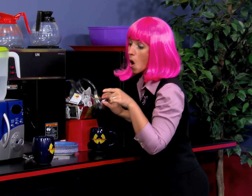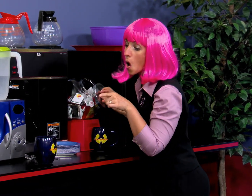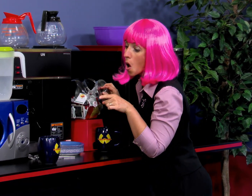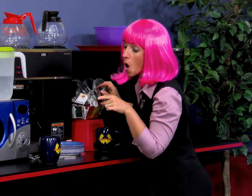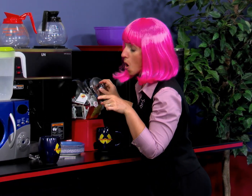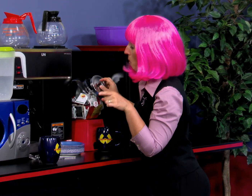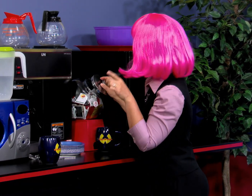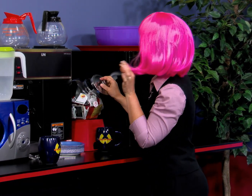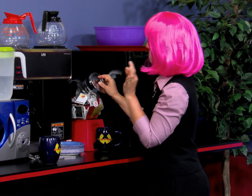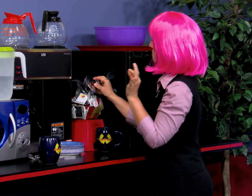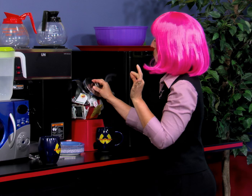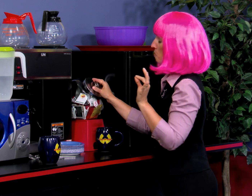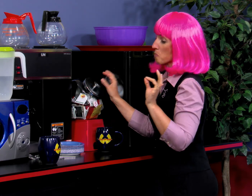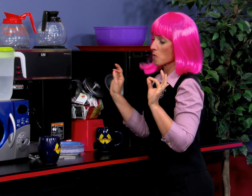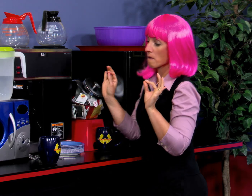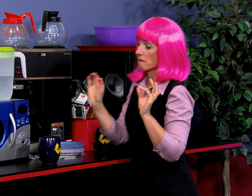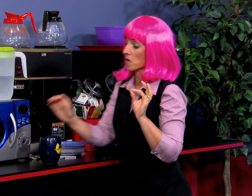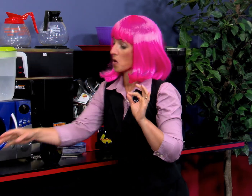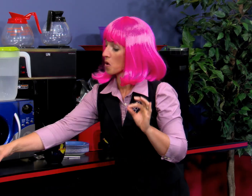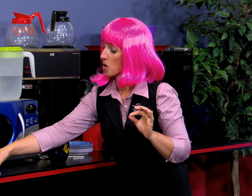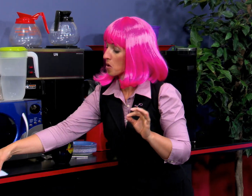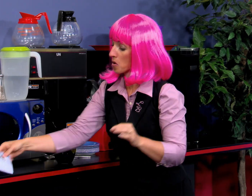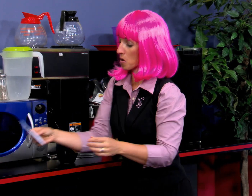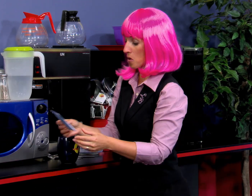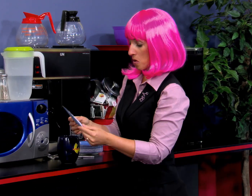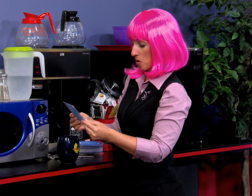OHHH. PERFECT.